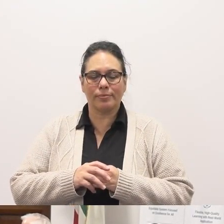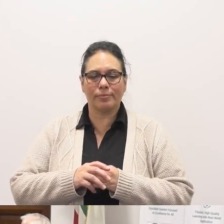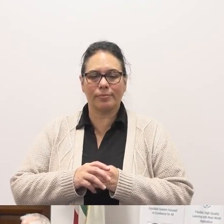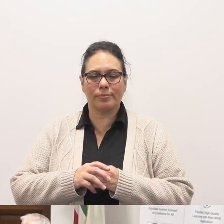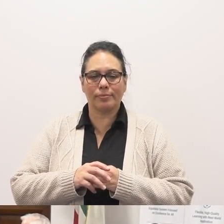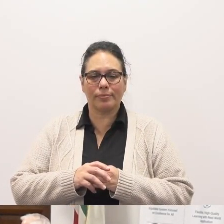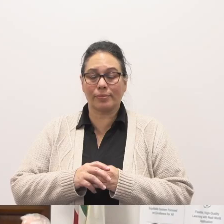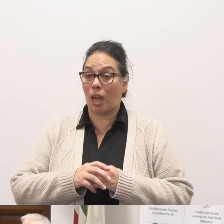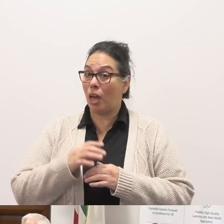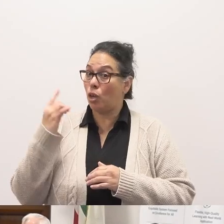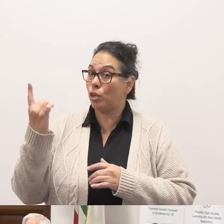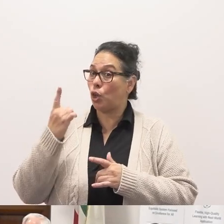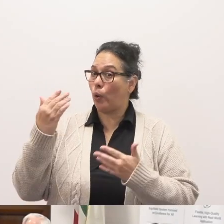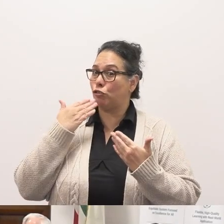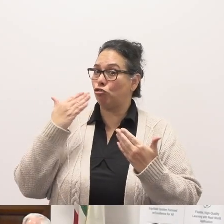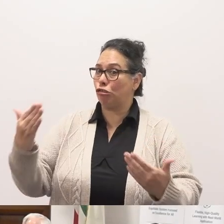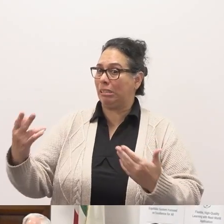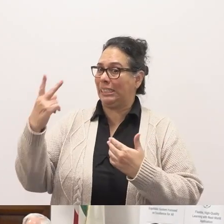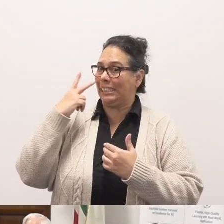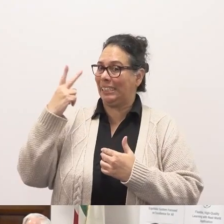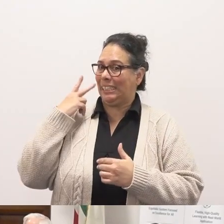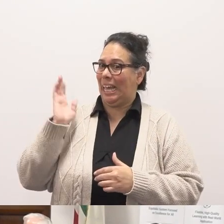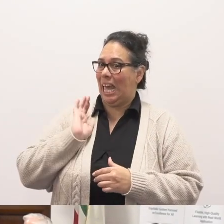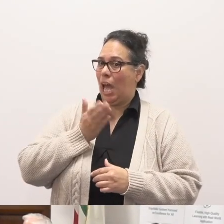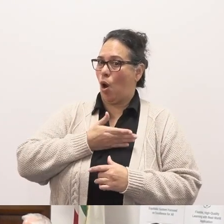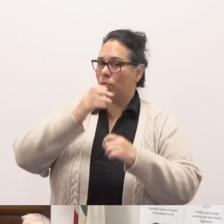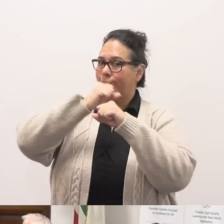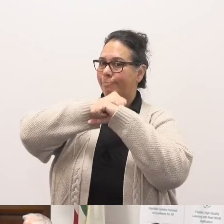It's always good to see our vision in action.